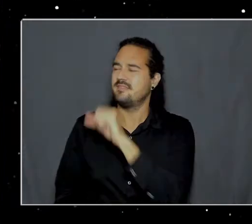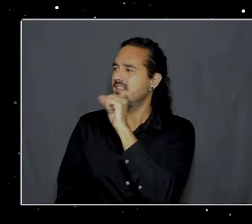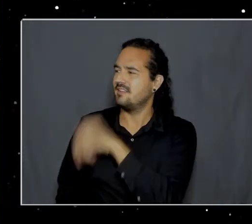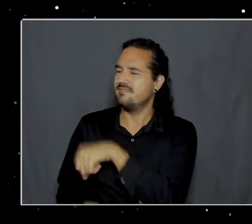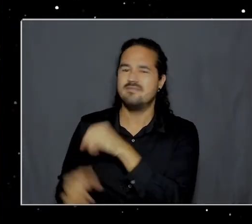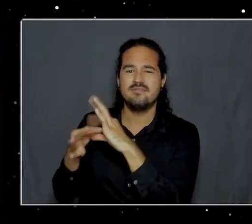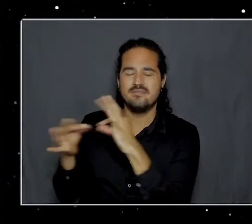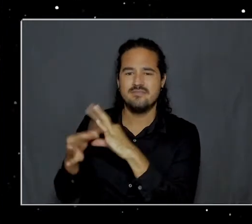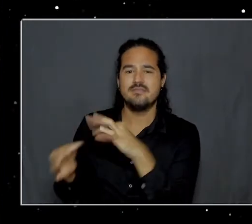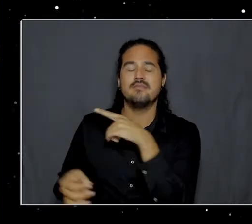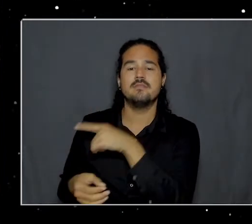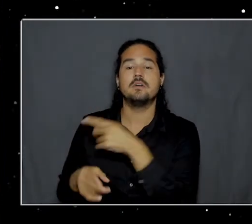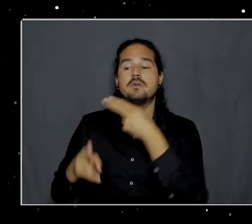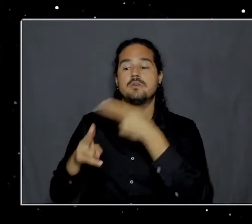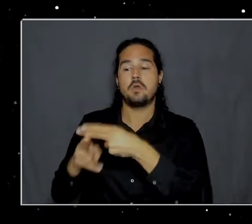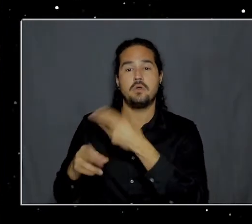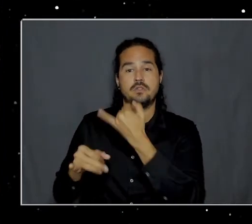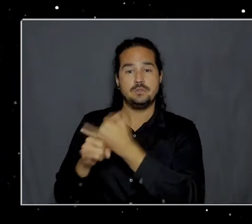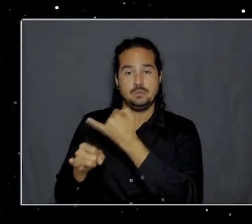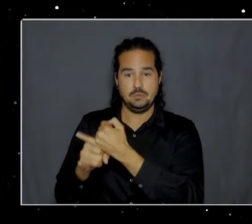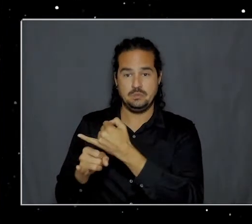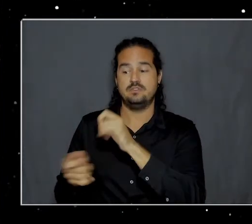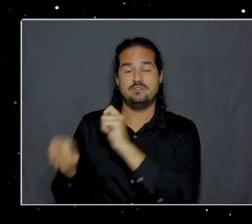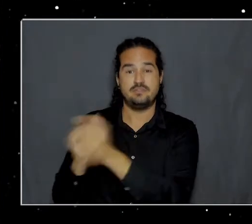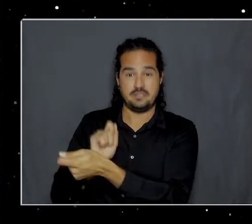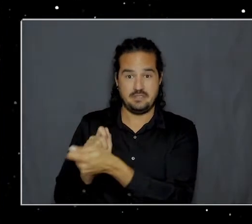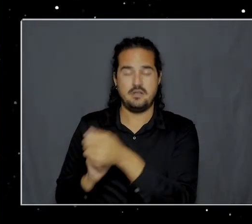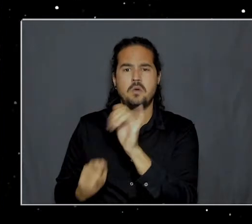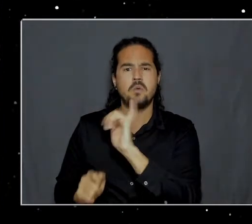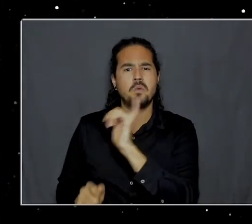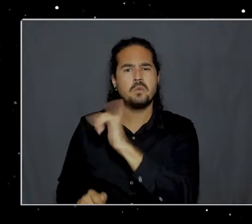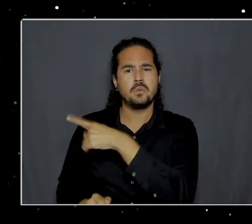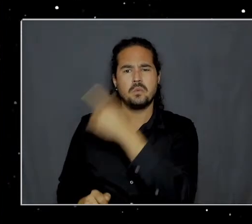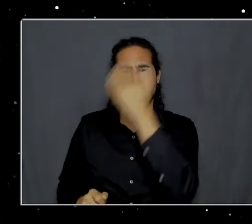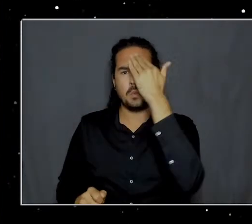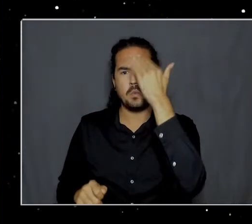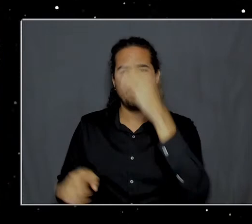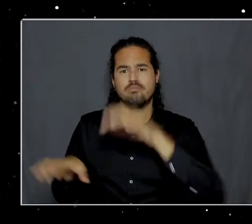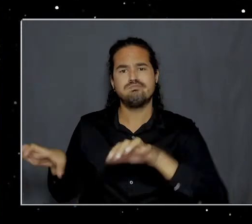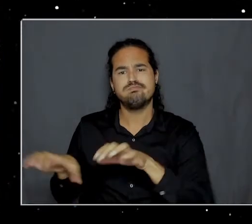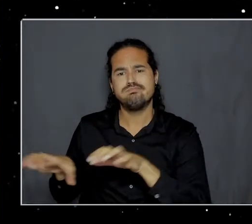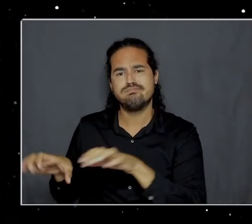AND I WONDER, I MEAN, YOU MENTIONED THAT YOU'VE CHANGED THE NAME OF THE INSTITUTE, AND I